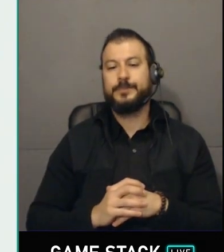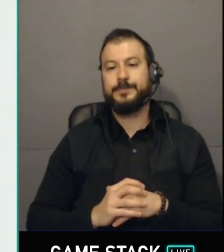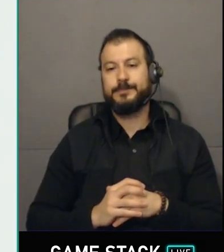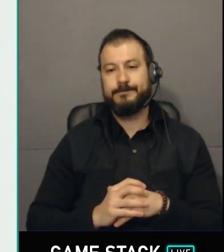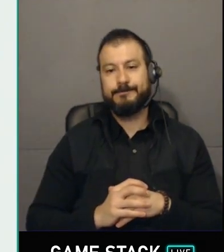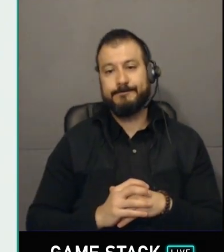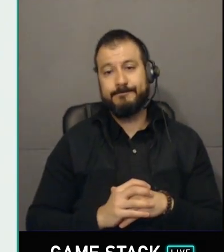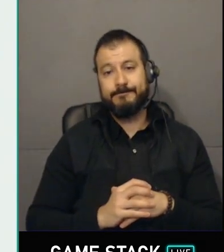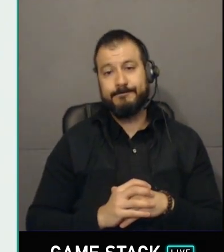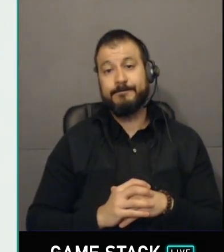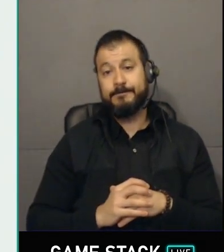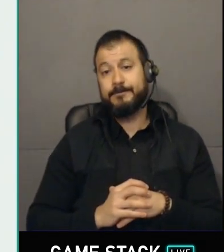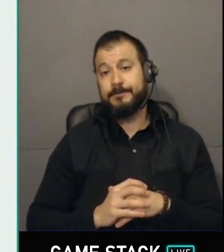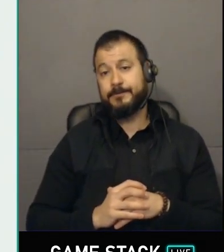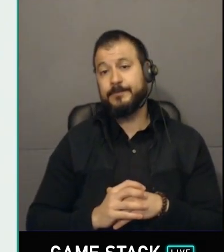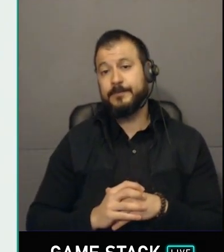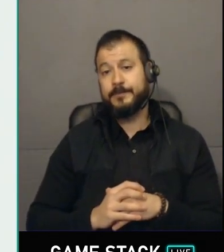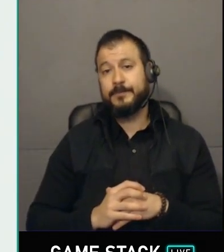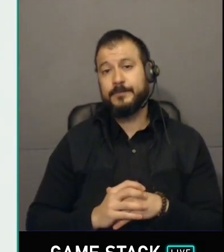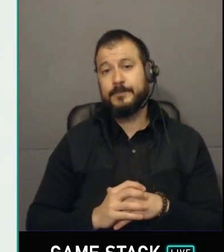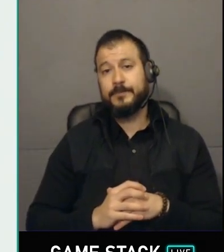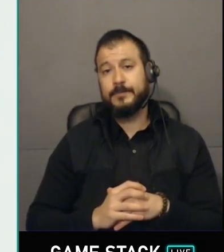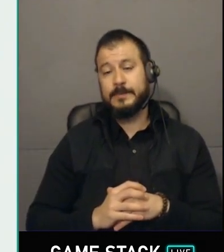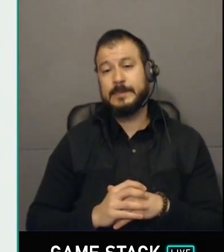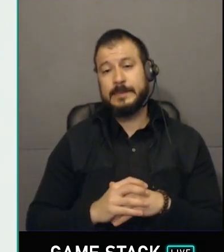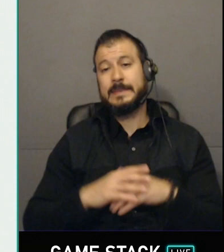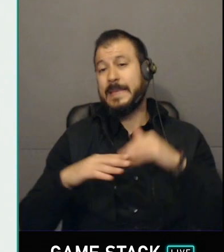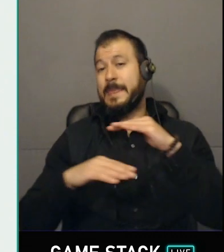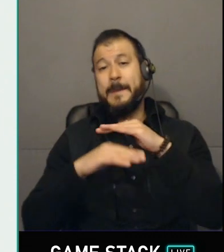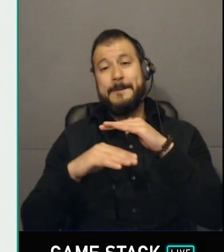The basic techniques for deaf and hard of